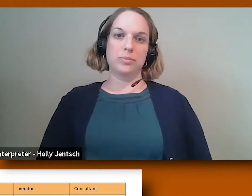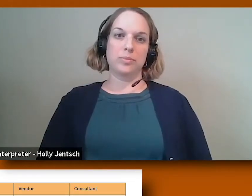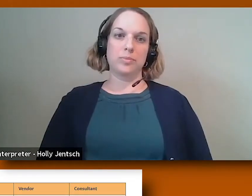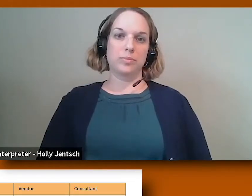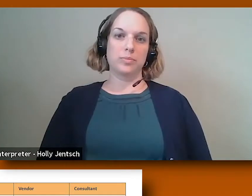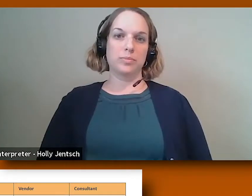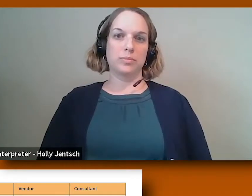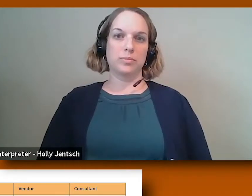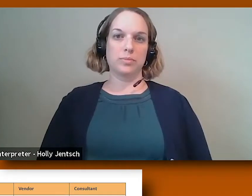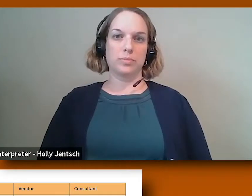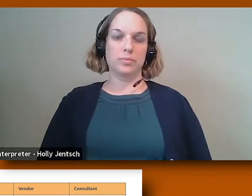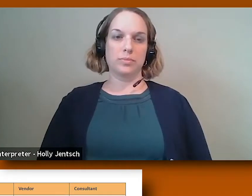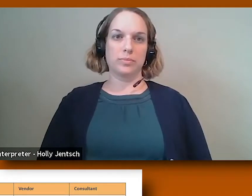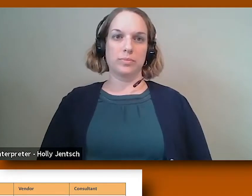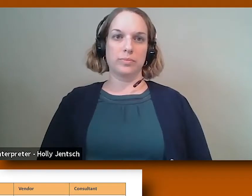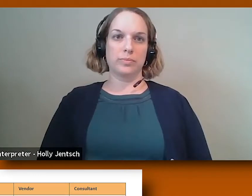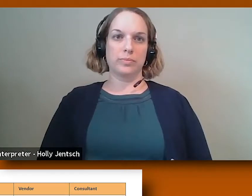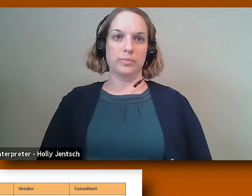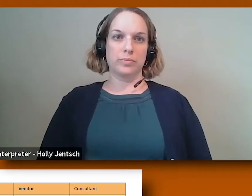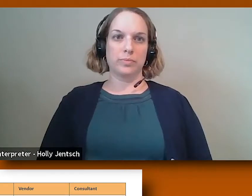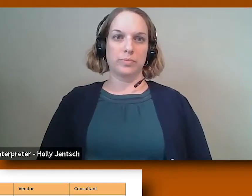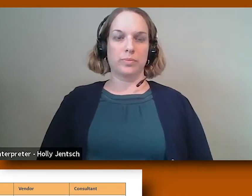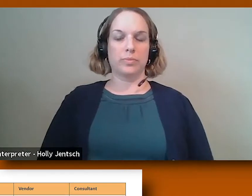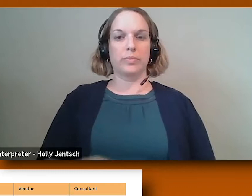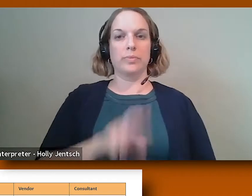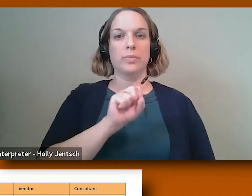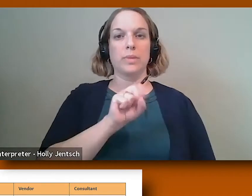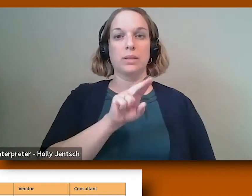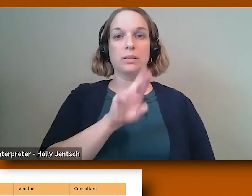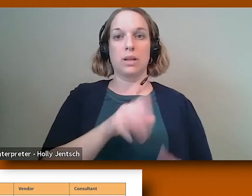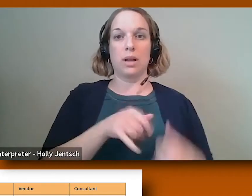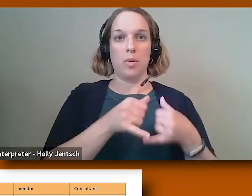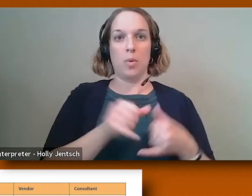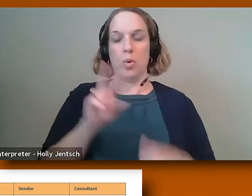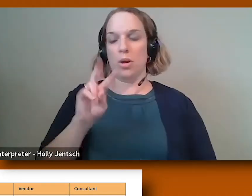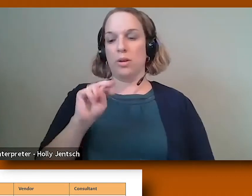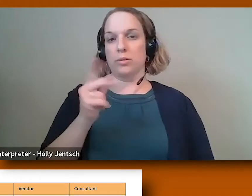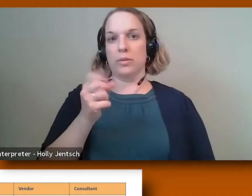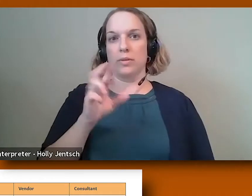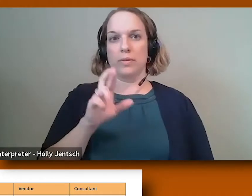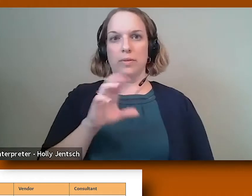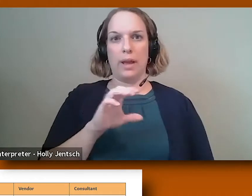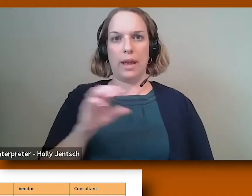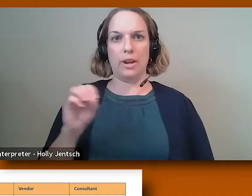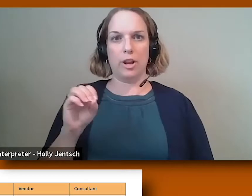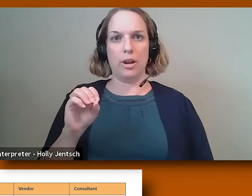So differentiating between a subaward, a vendor, and a consultant can be pretty challenging.